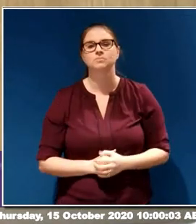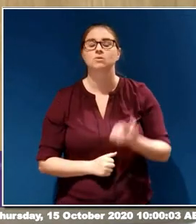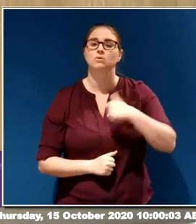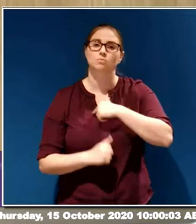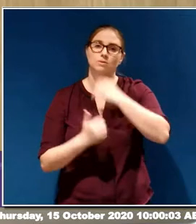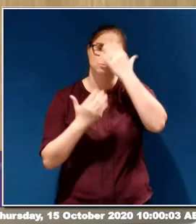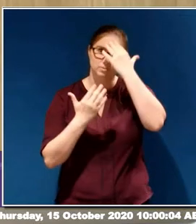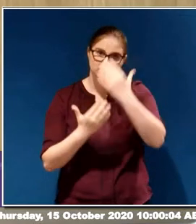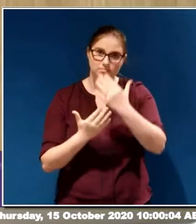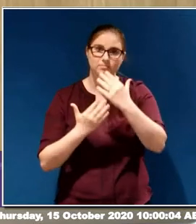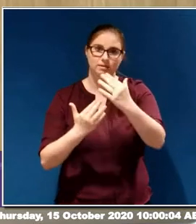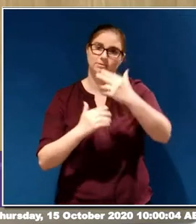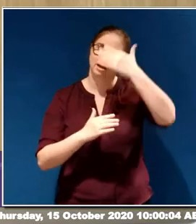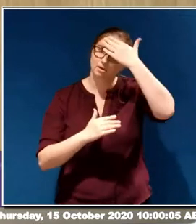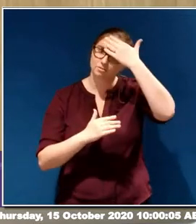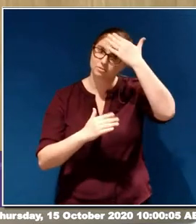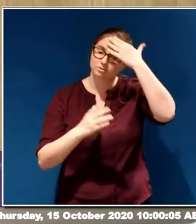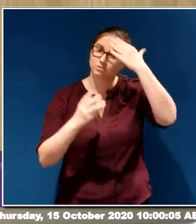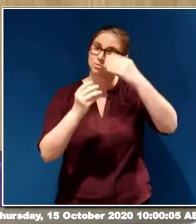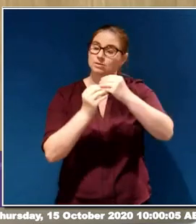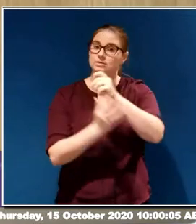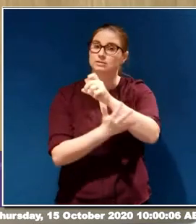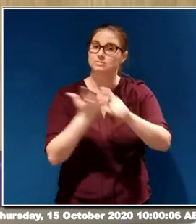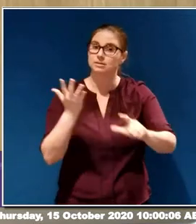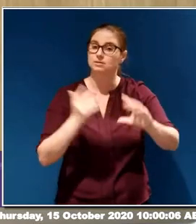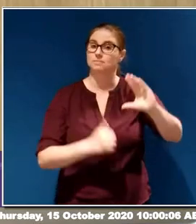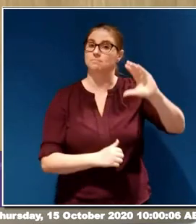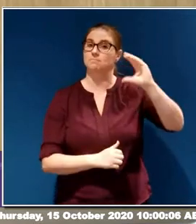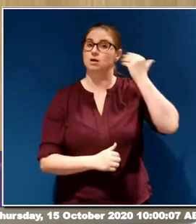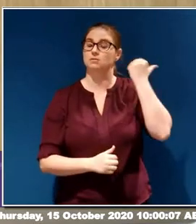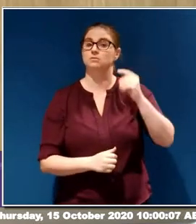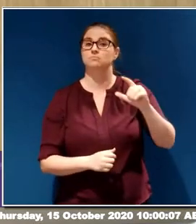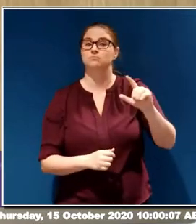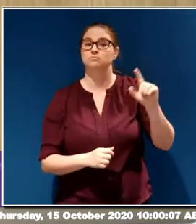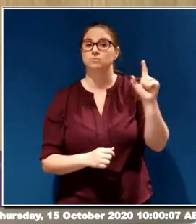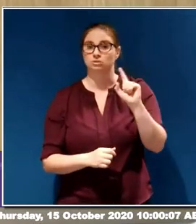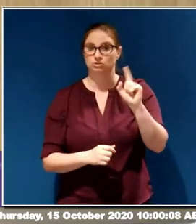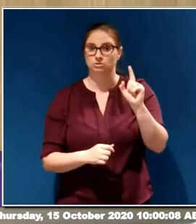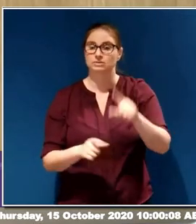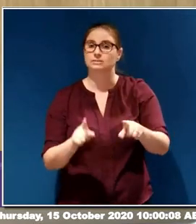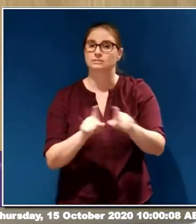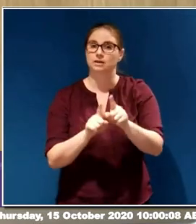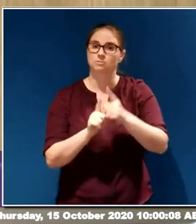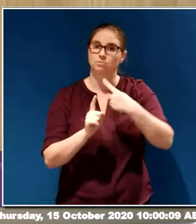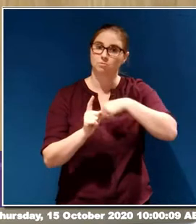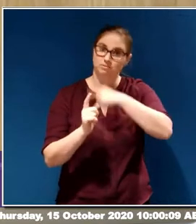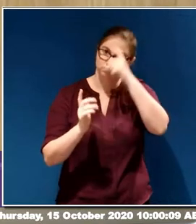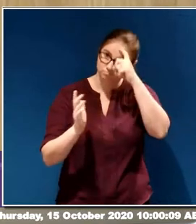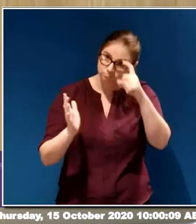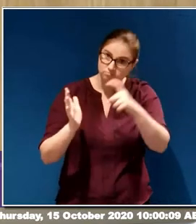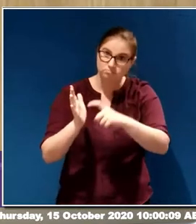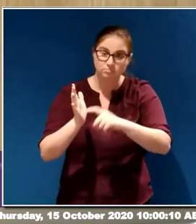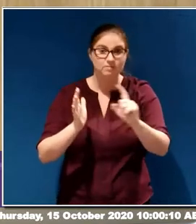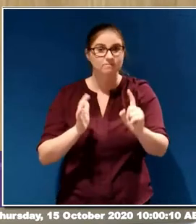past and present, and we give acknowledgment to First Nations young people with disability who one day